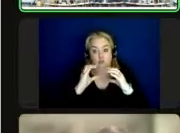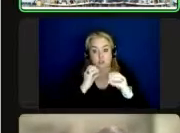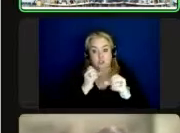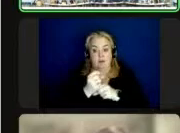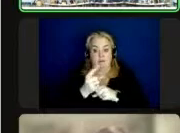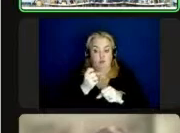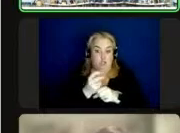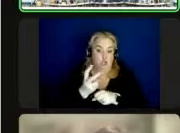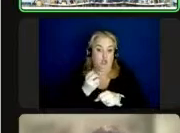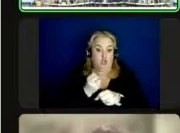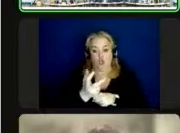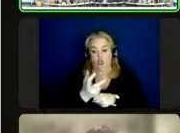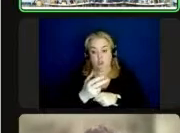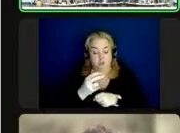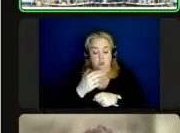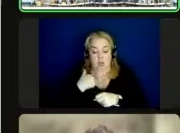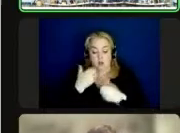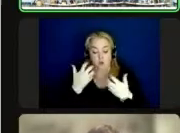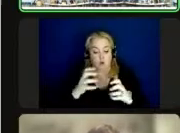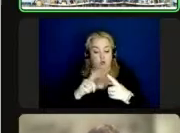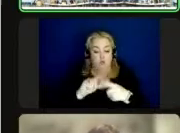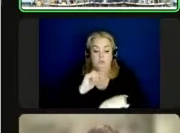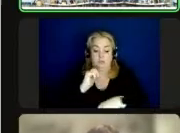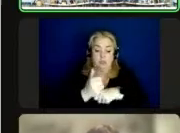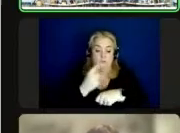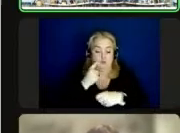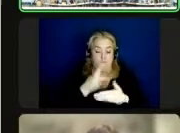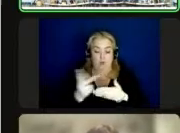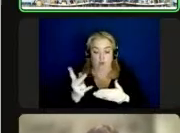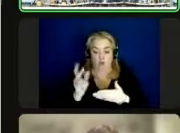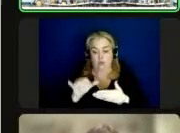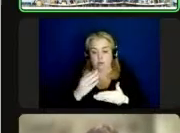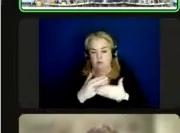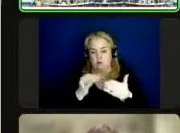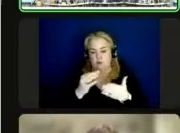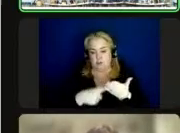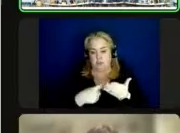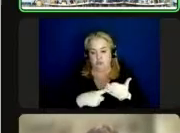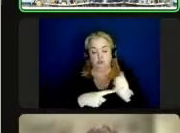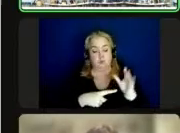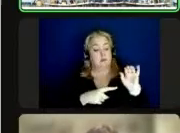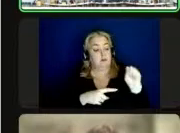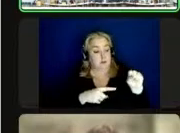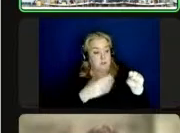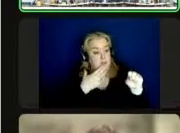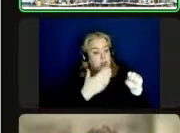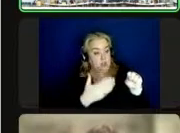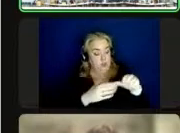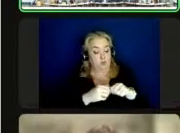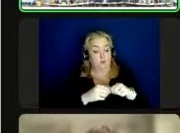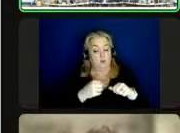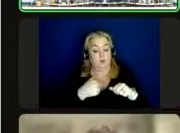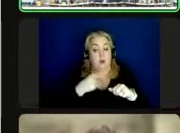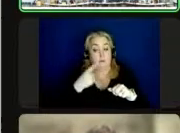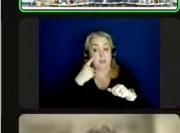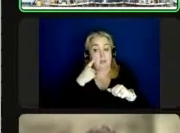FORWARD AND I HAE TO HAVE THIS